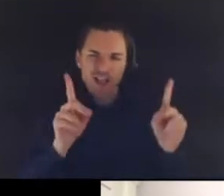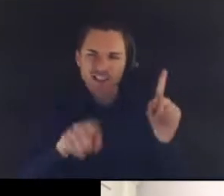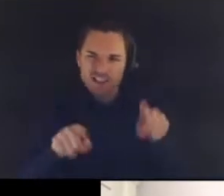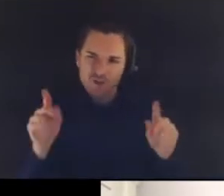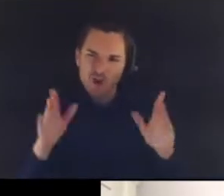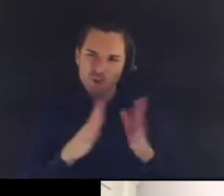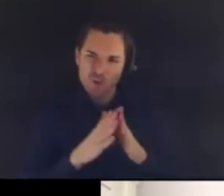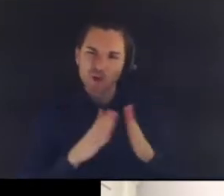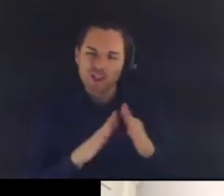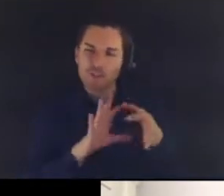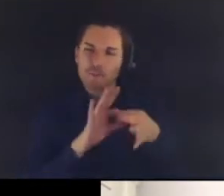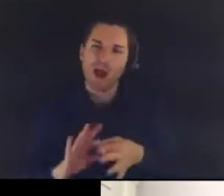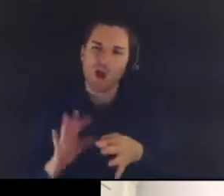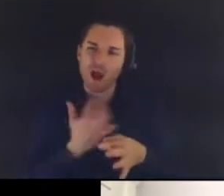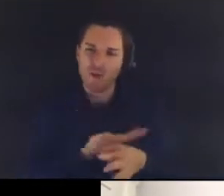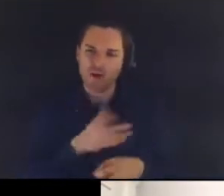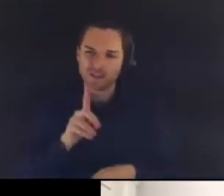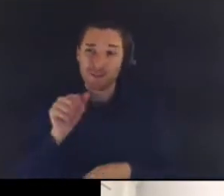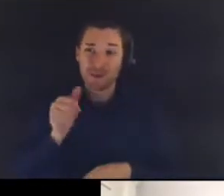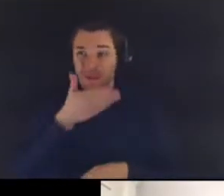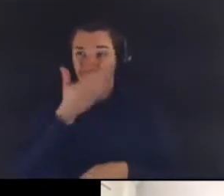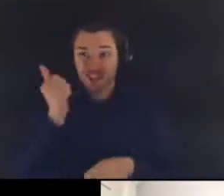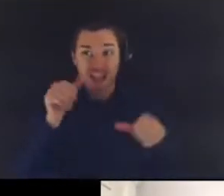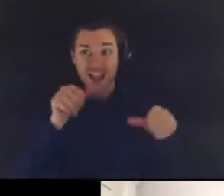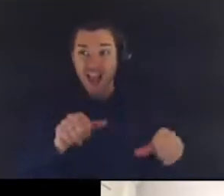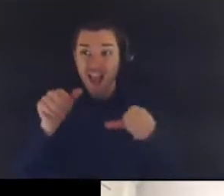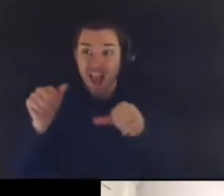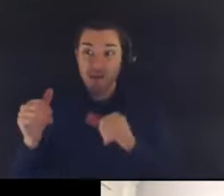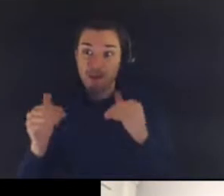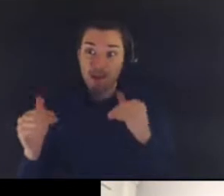Because ableism has had its role since the past.